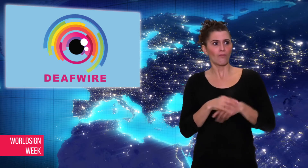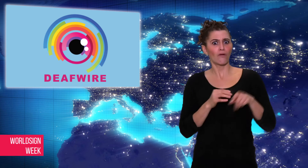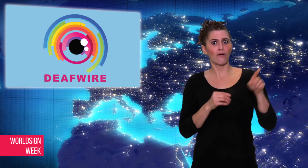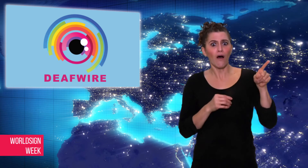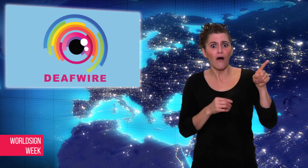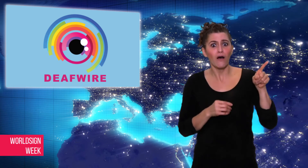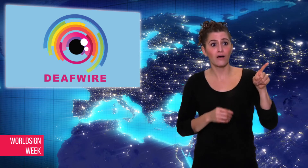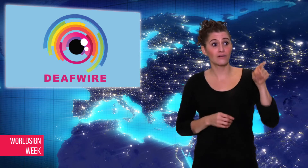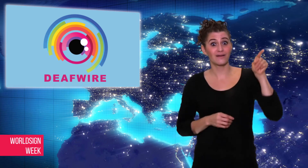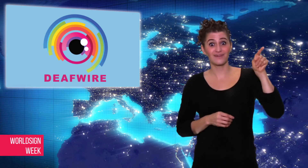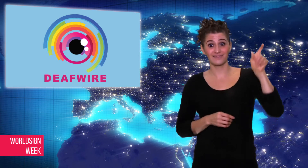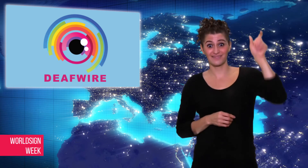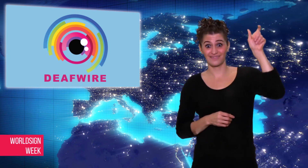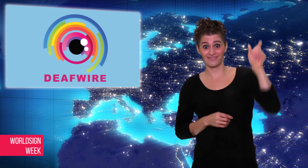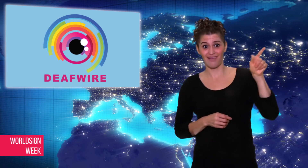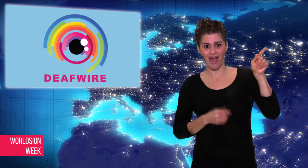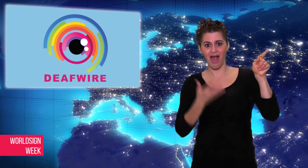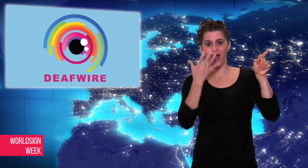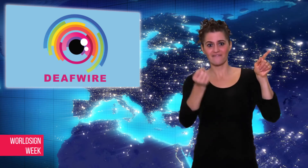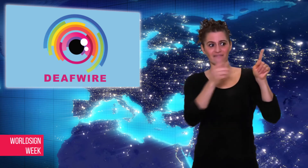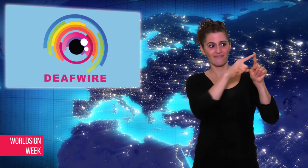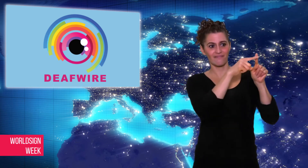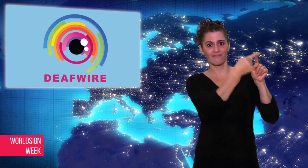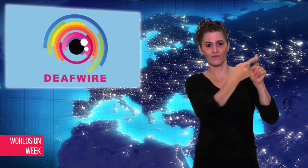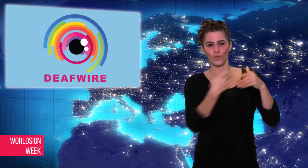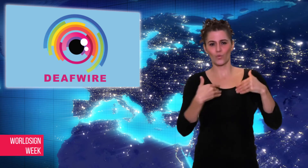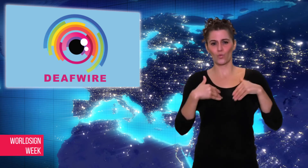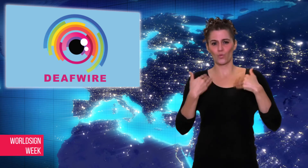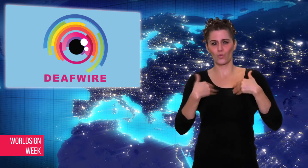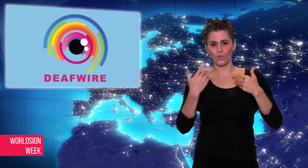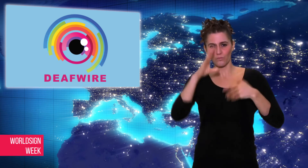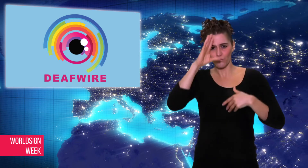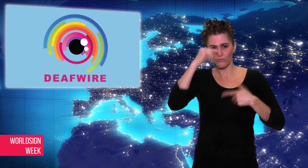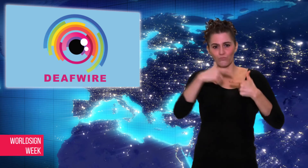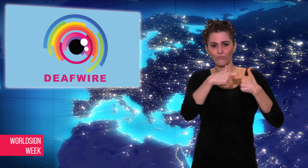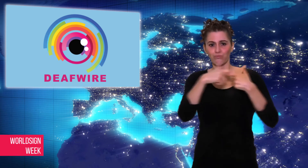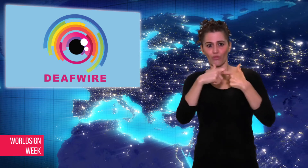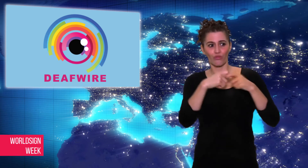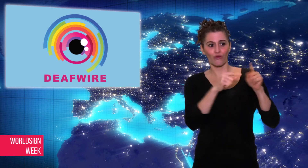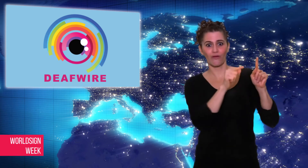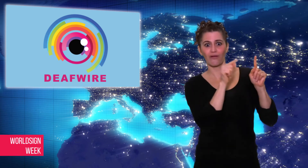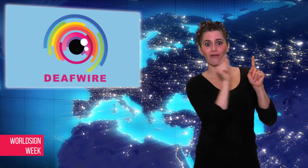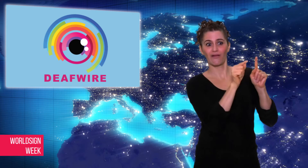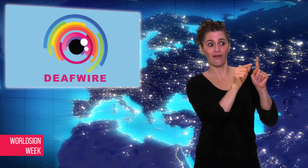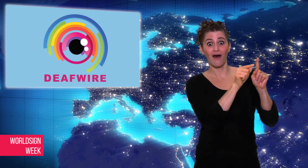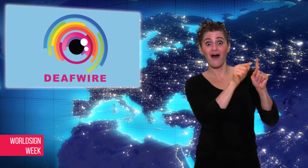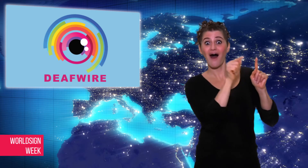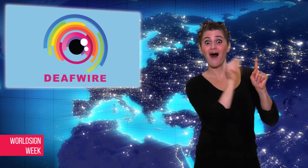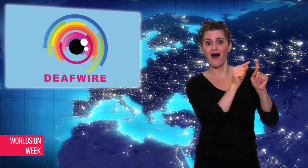turns out, the brother happens to